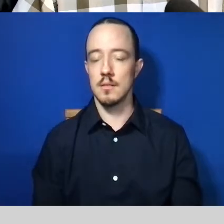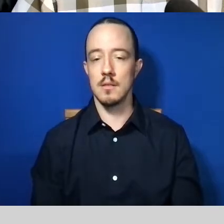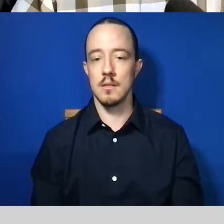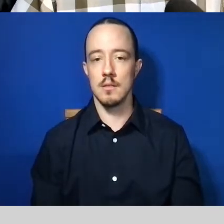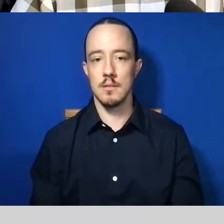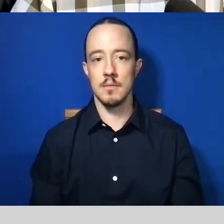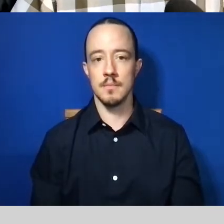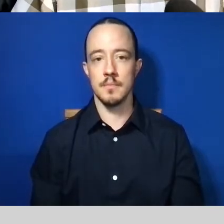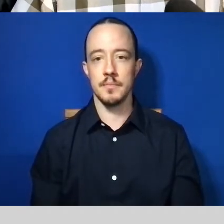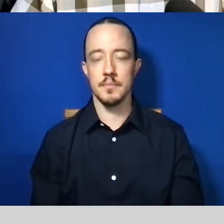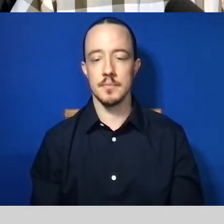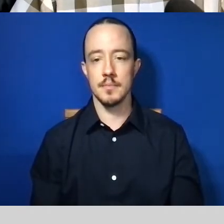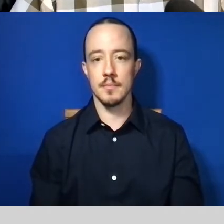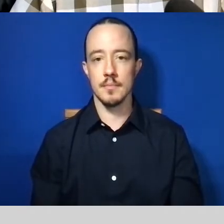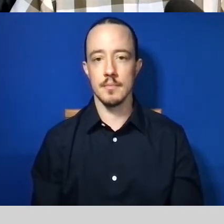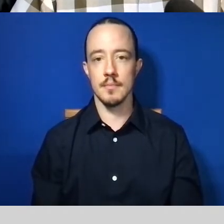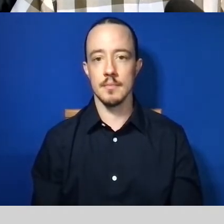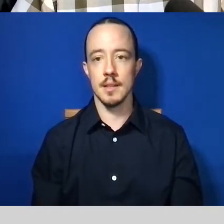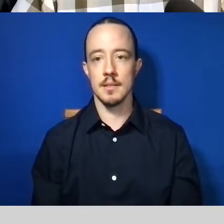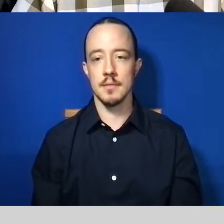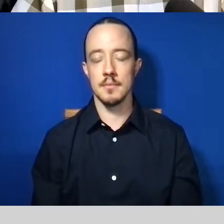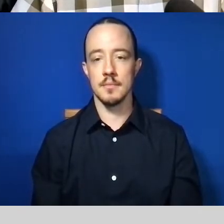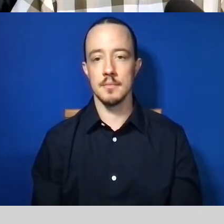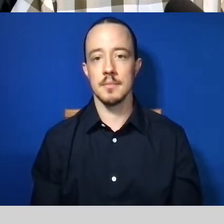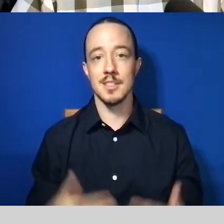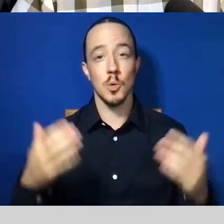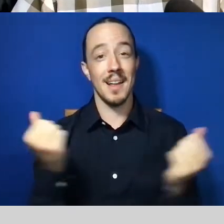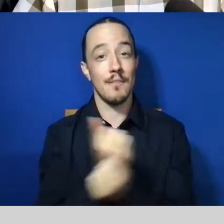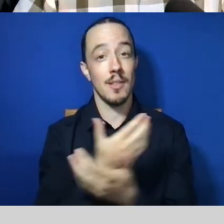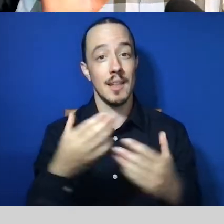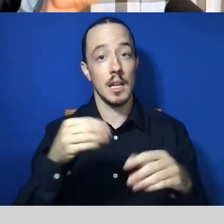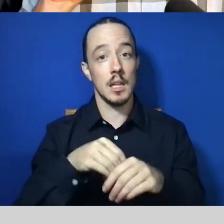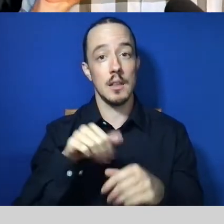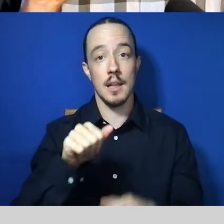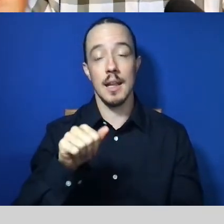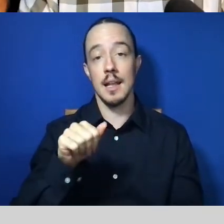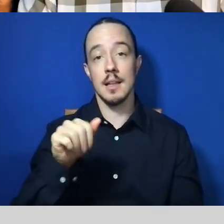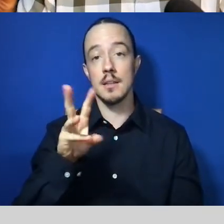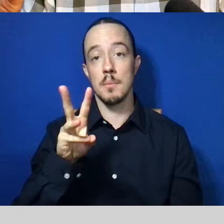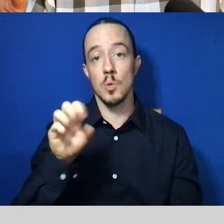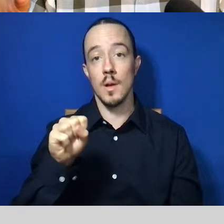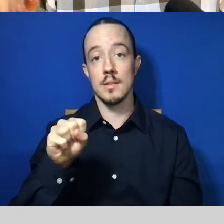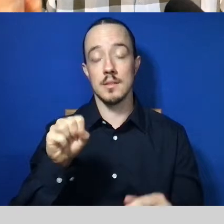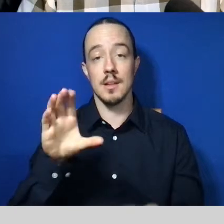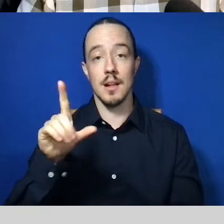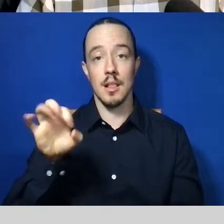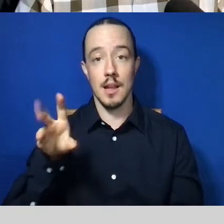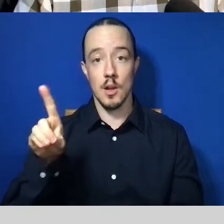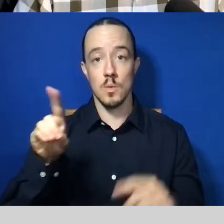Everything in this AWS cloud box and same thing for the deployment experience